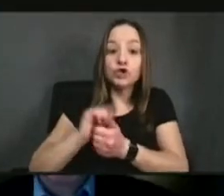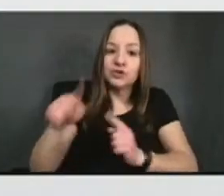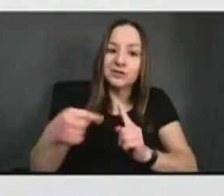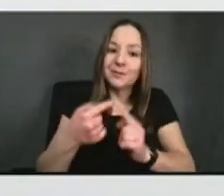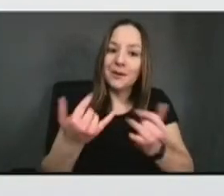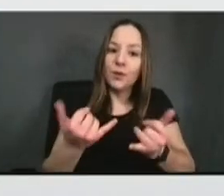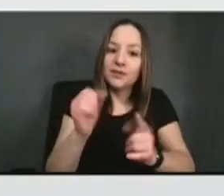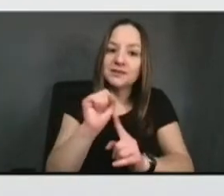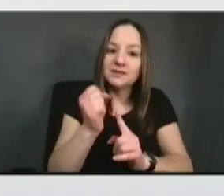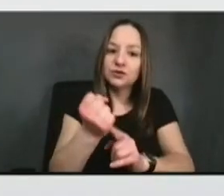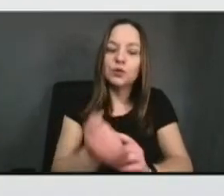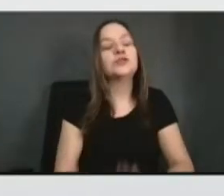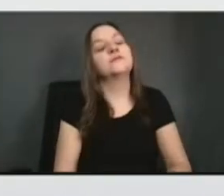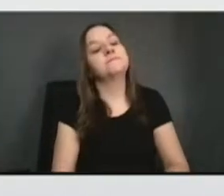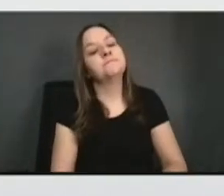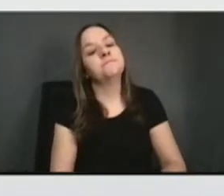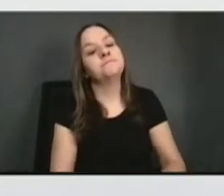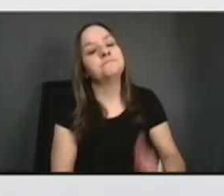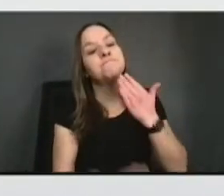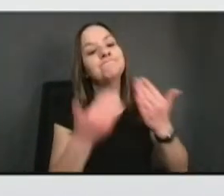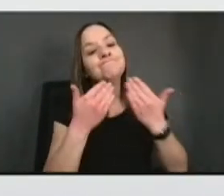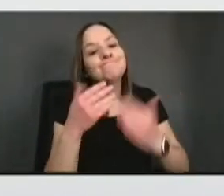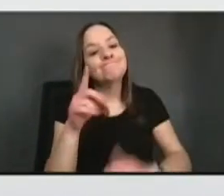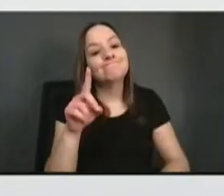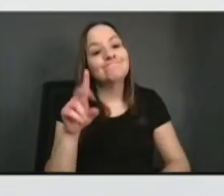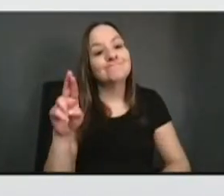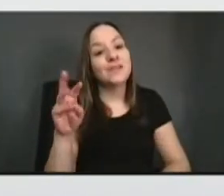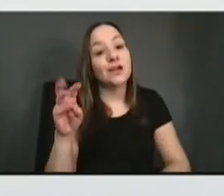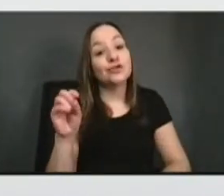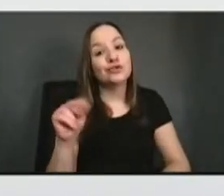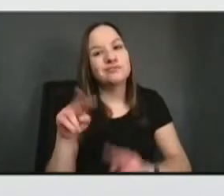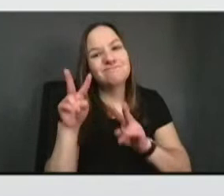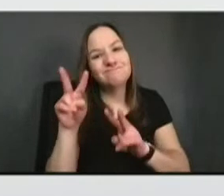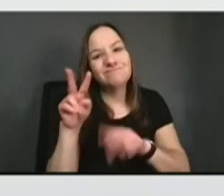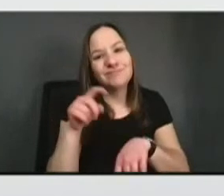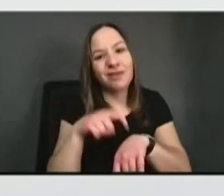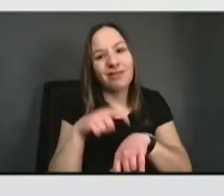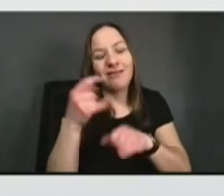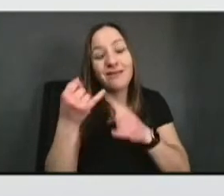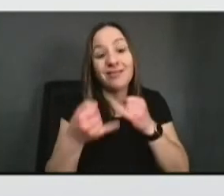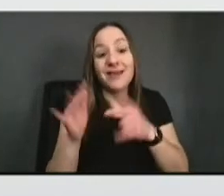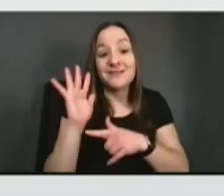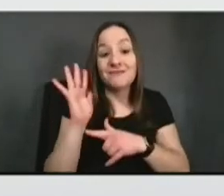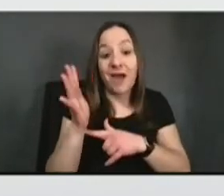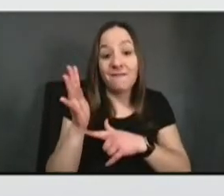continue to work with our partners around this. Thank you